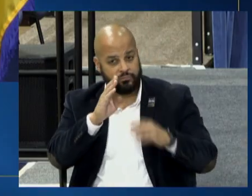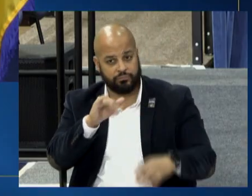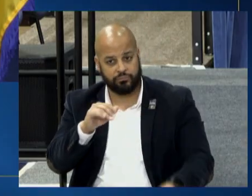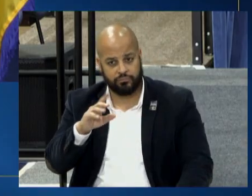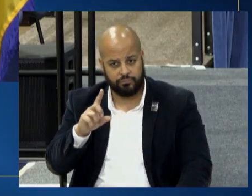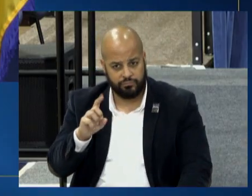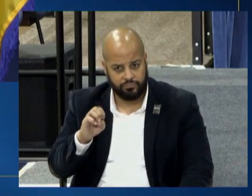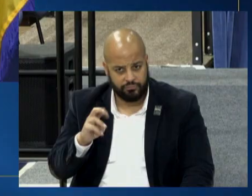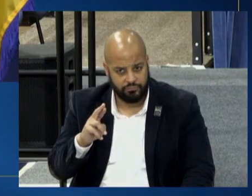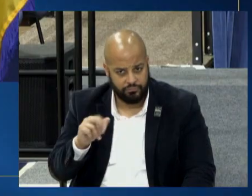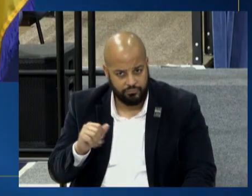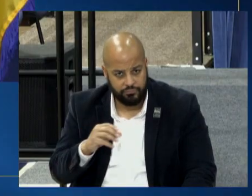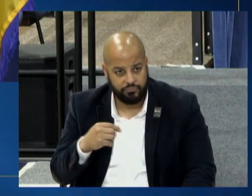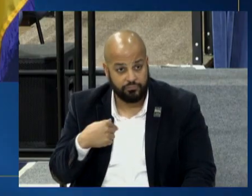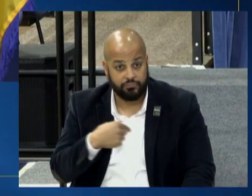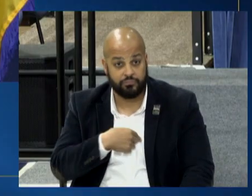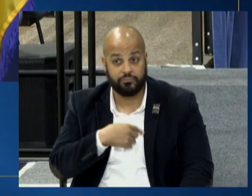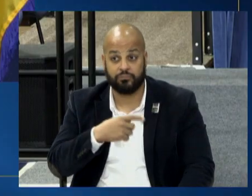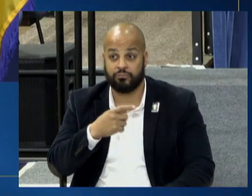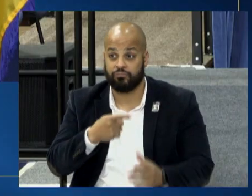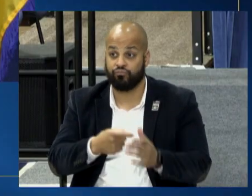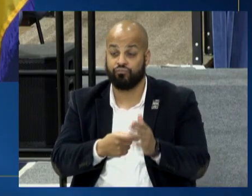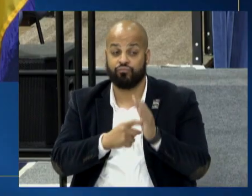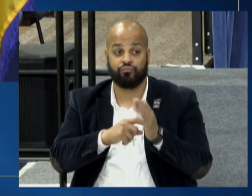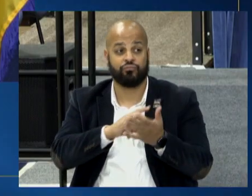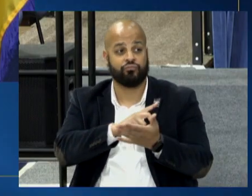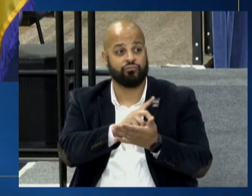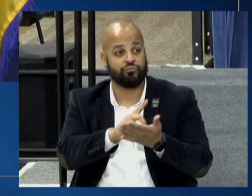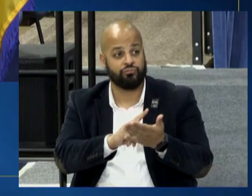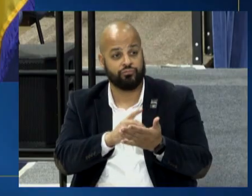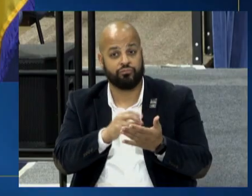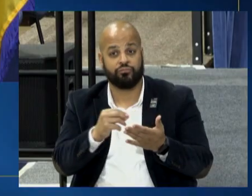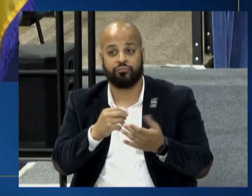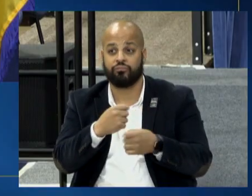mandate is to design and test alternative payment models for Medicare, Medicaid,